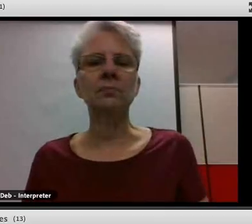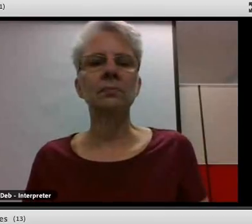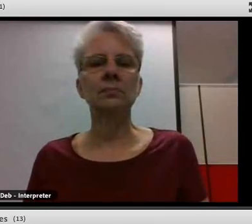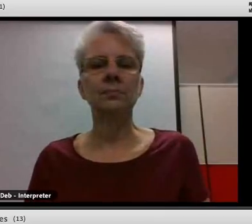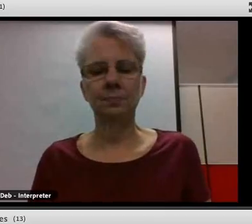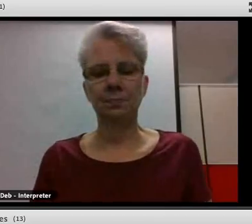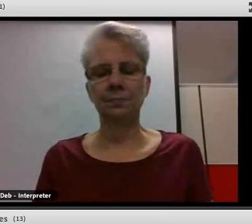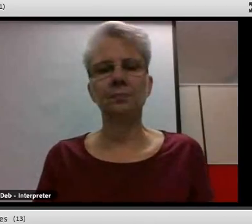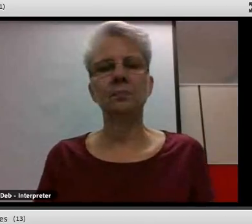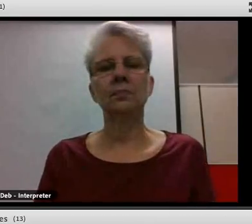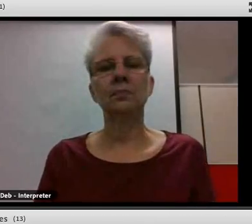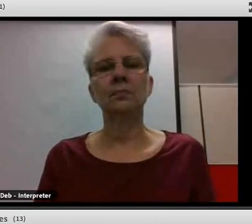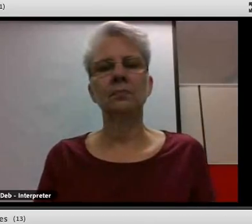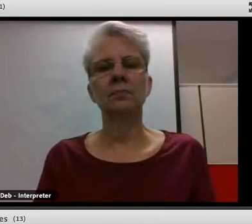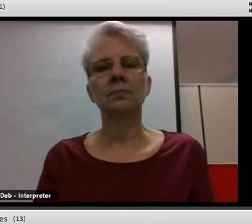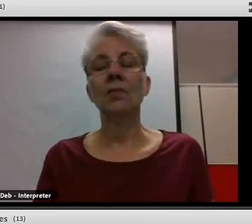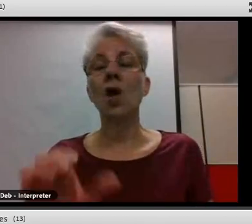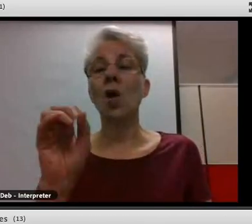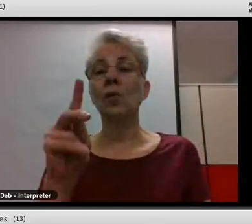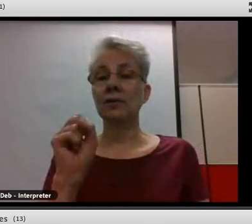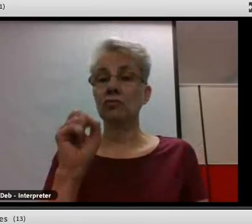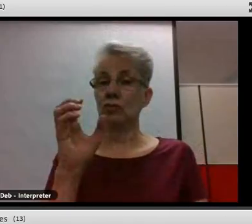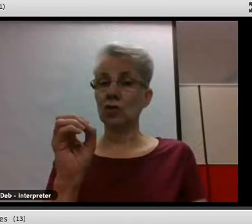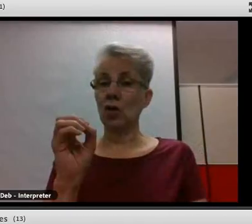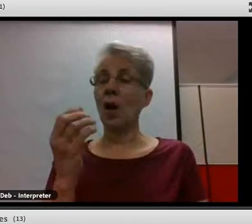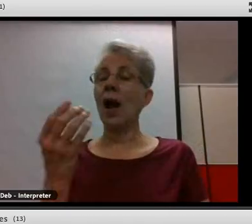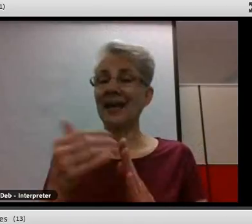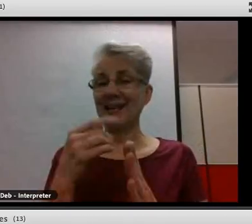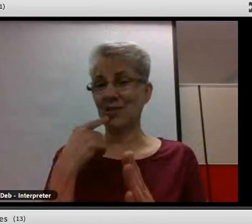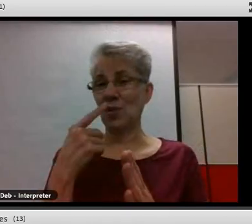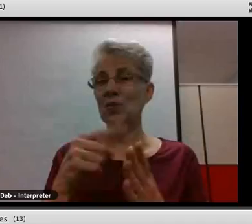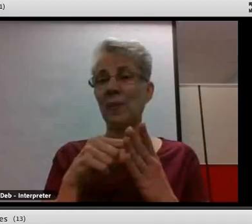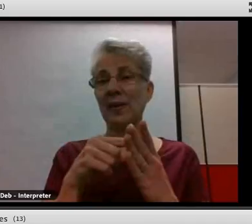Basically anybody with a disability, and I think everybody benefits